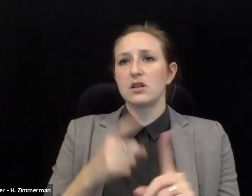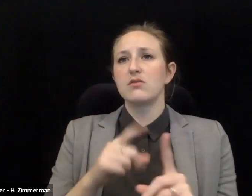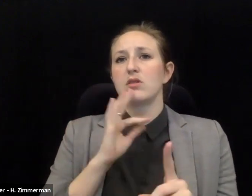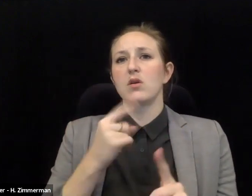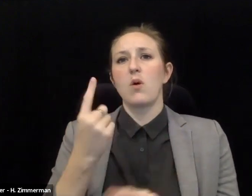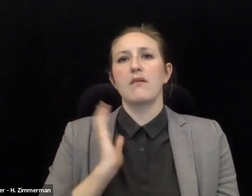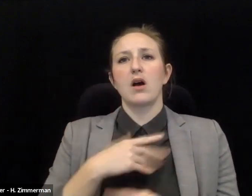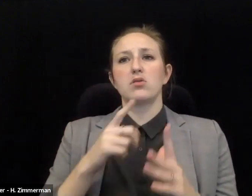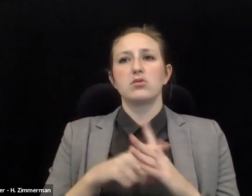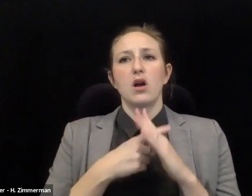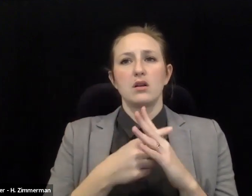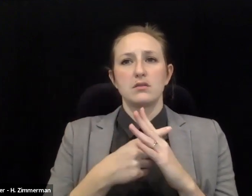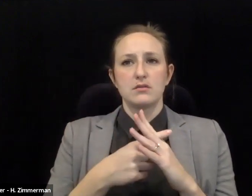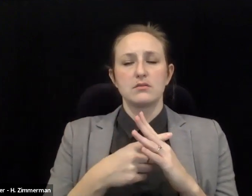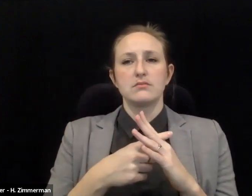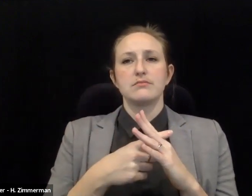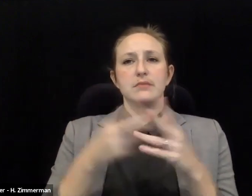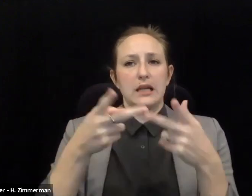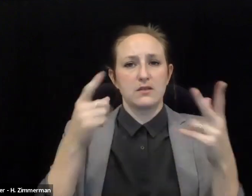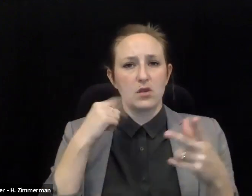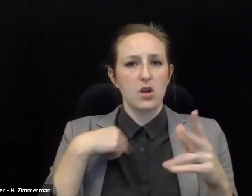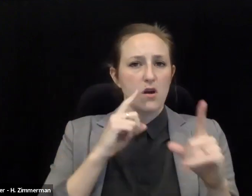for these conversations with our team.